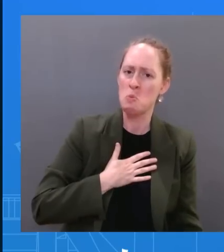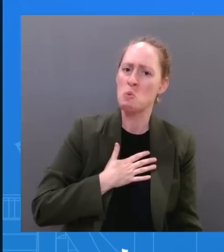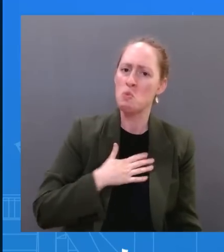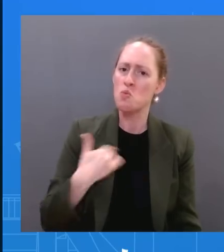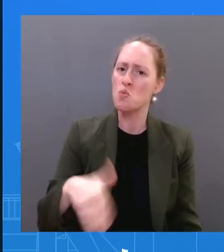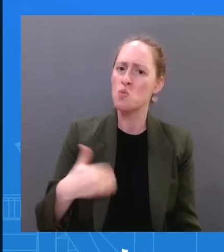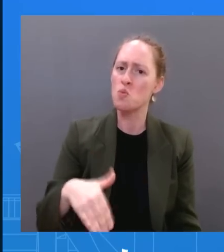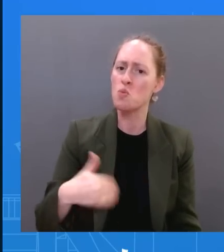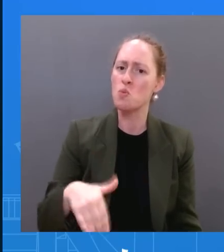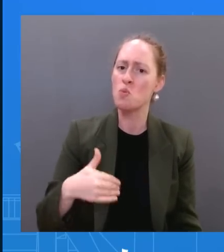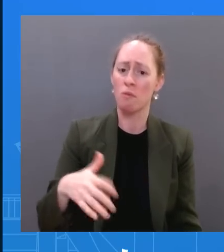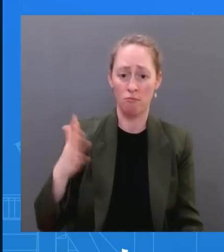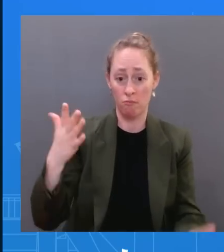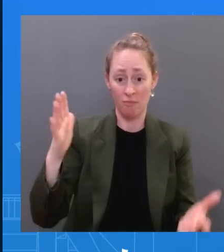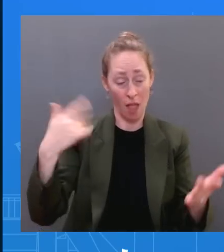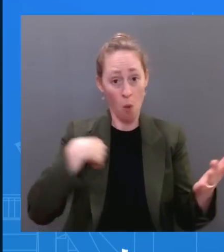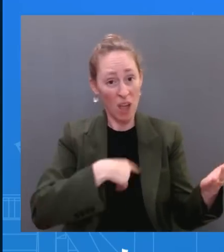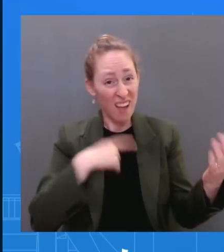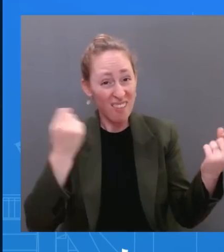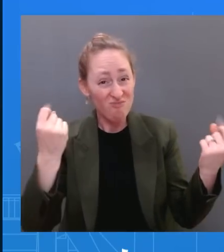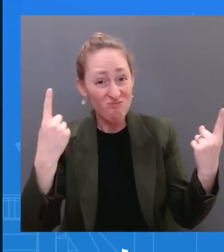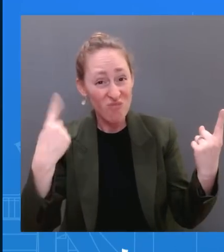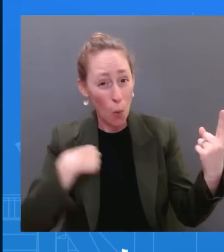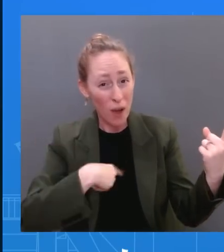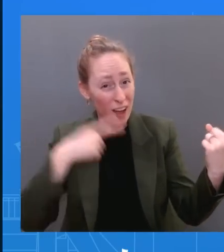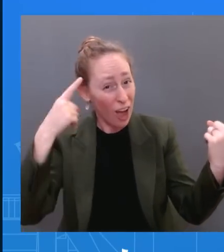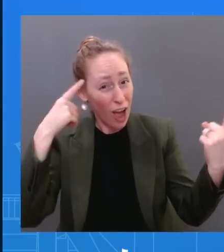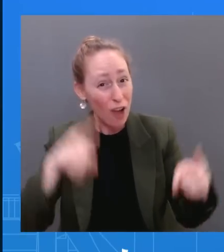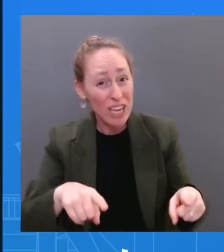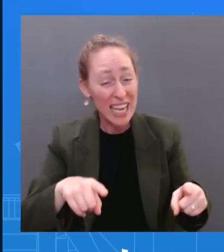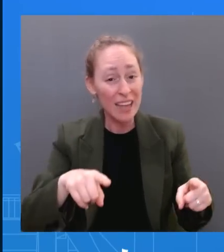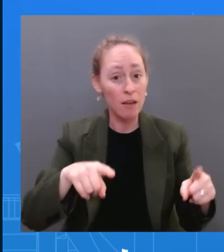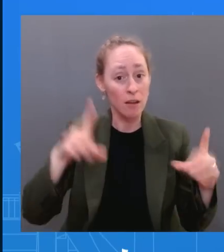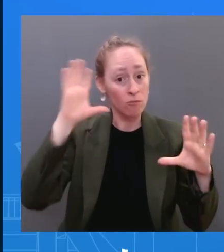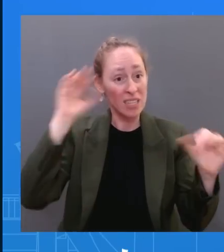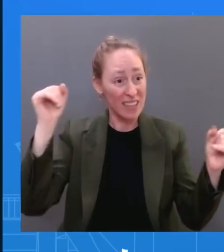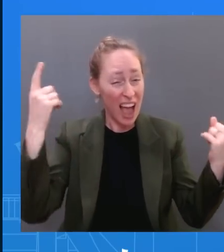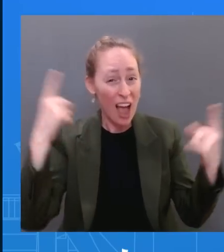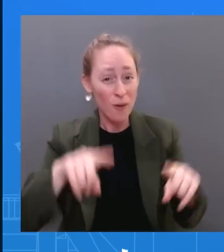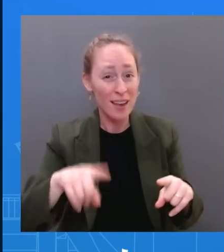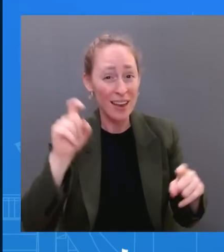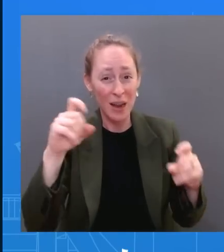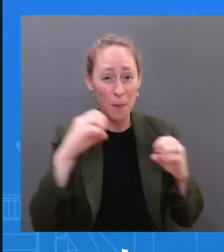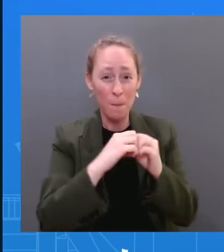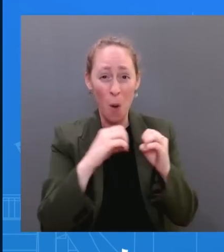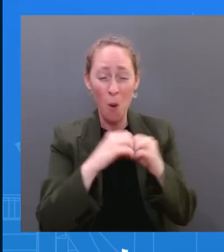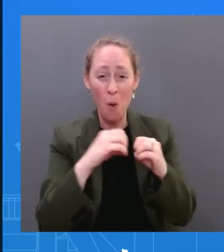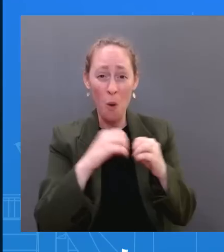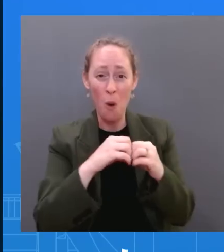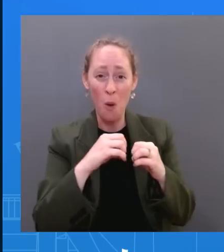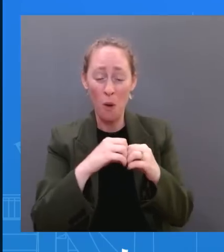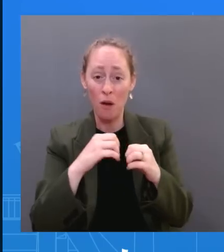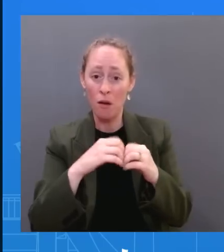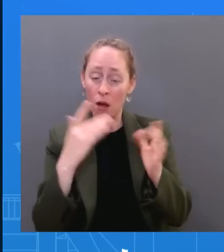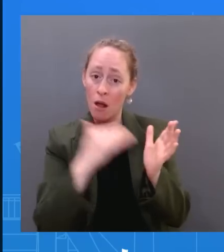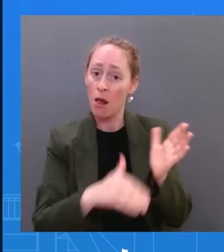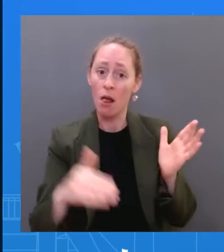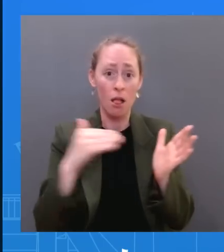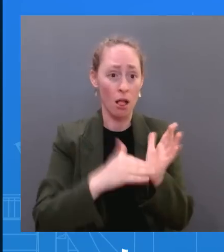The President stated that in his speech today. He has mentioned that almost every time that he has spoken about gun reform and what needs to be done,